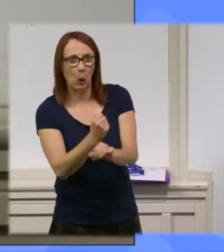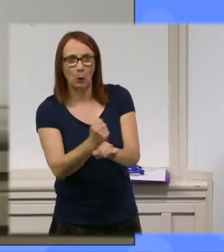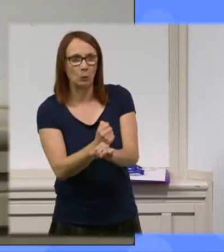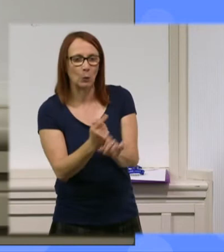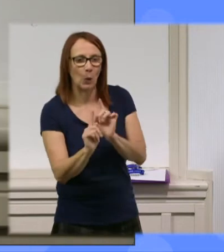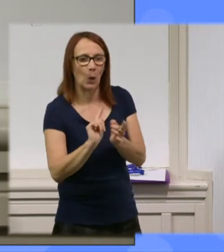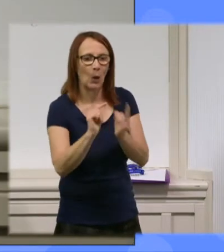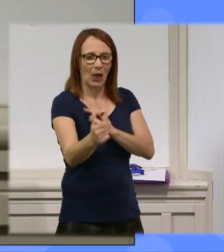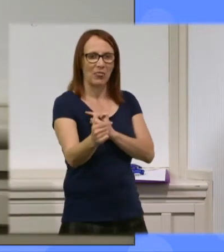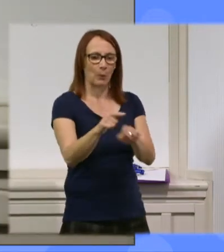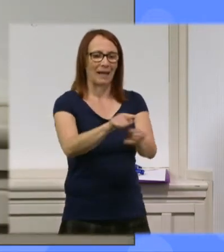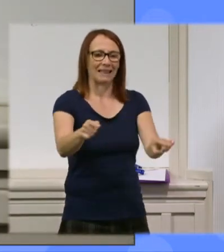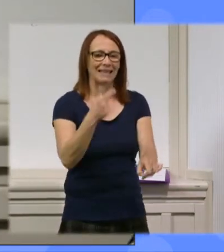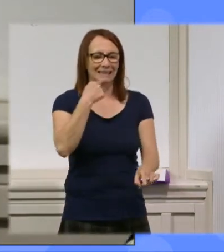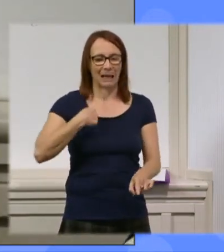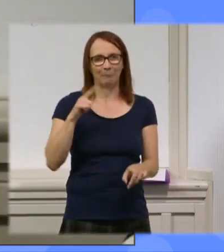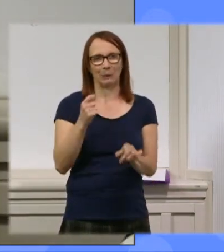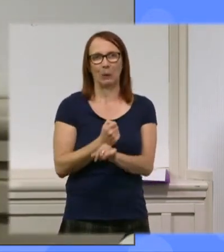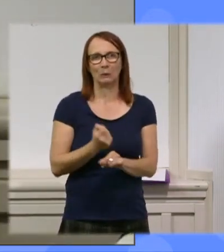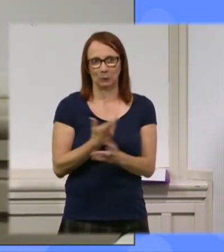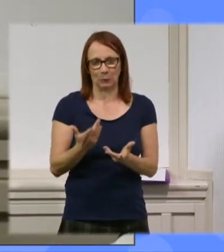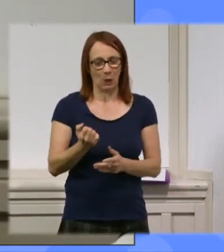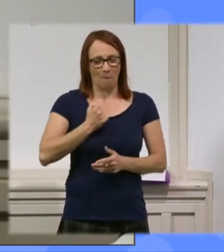represent to you hopefully accurately the sort of vision and values of the